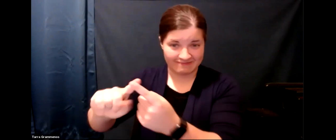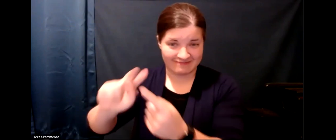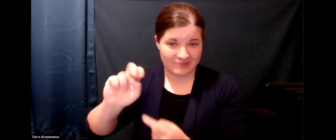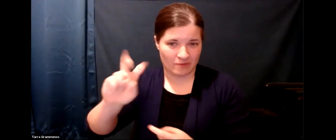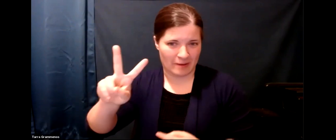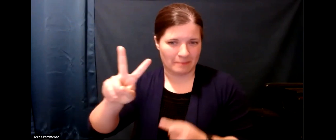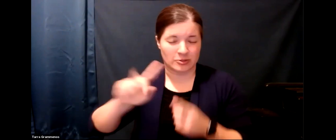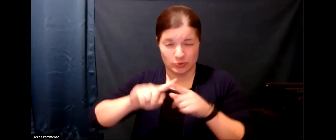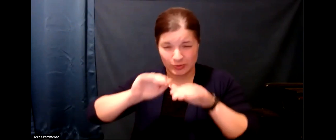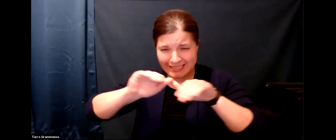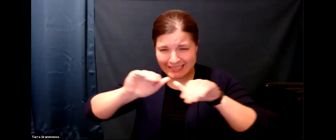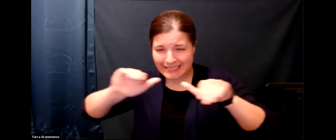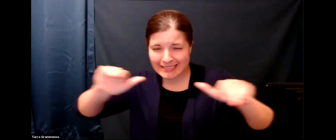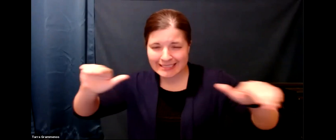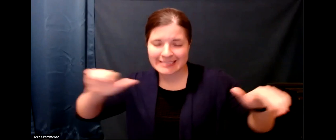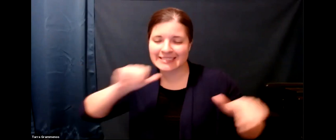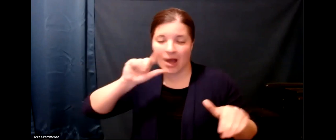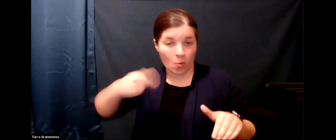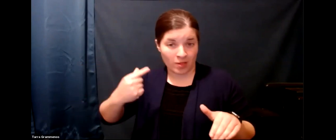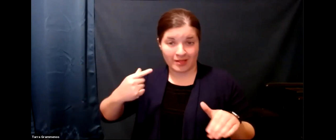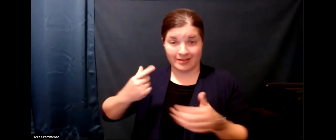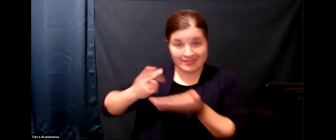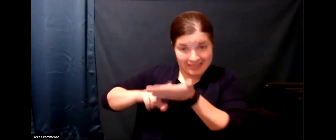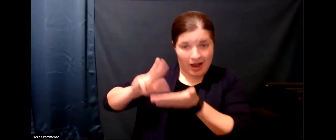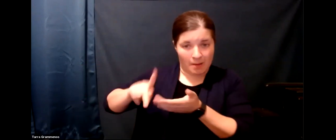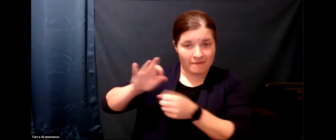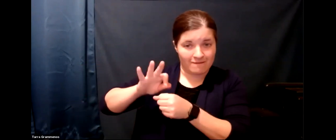word out, both for registration, and for people voting from home.